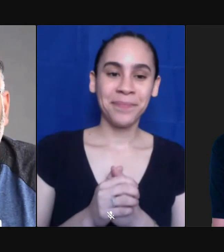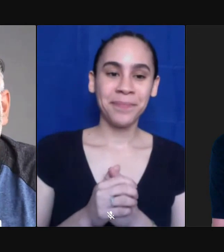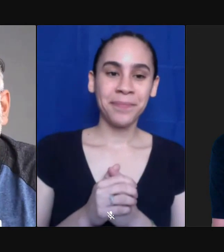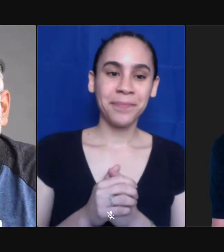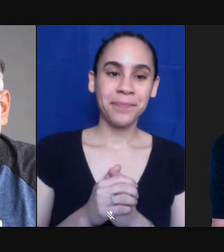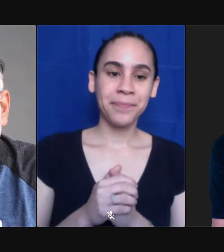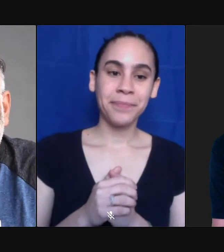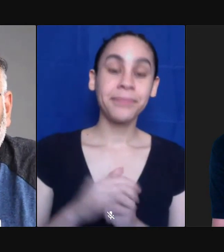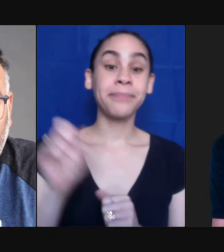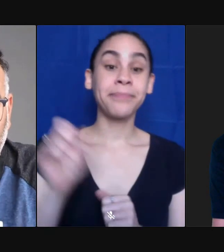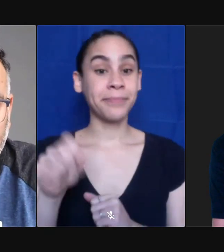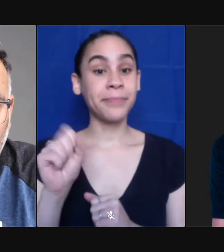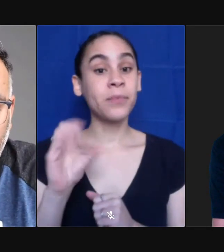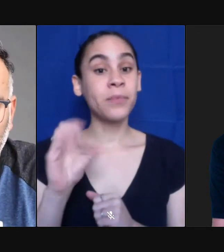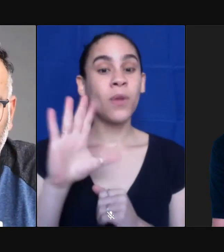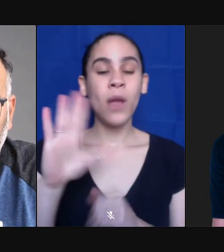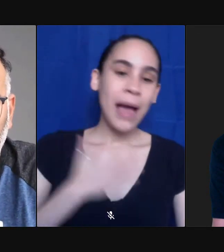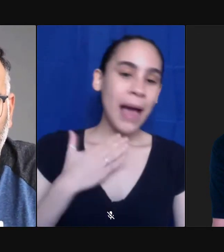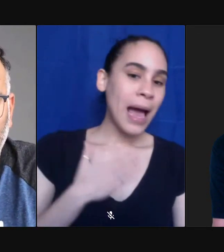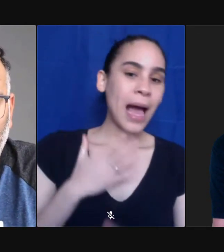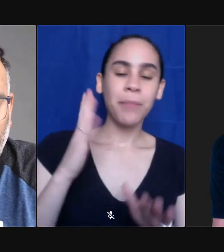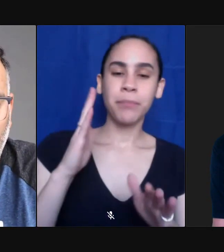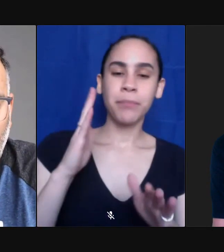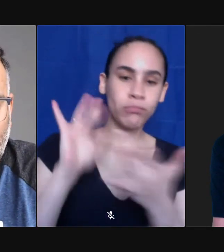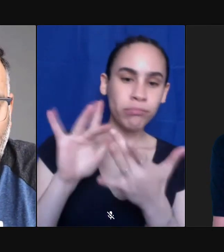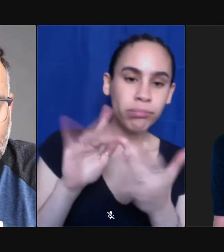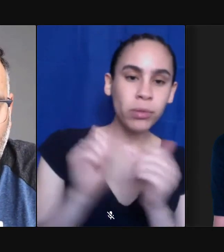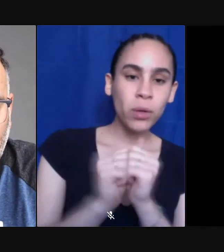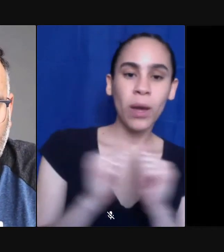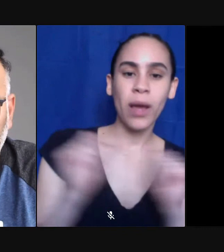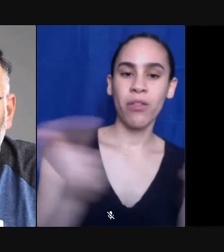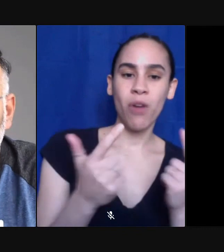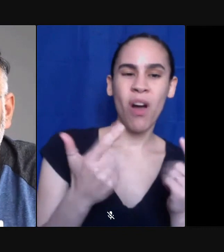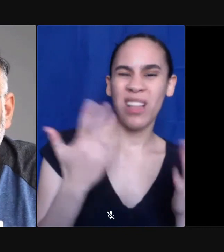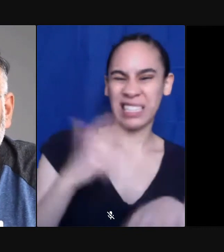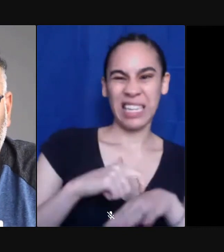yeah so happy to connect to all of you um i know we're all about out of time um you know connect